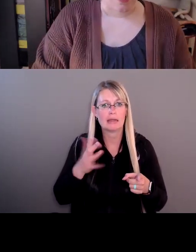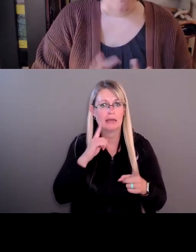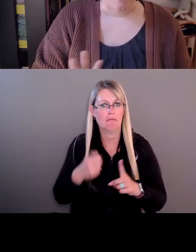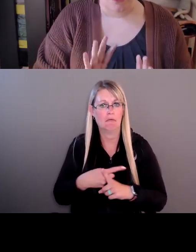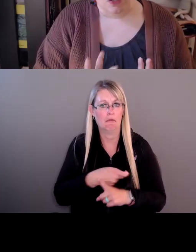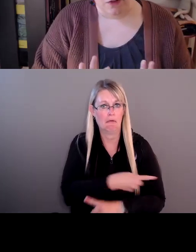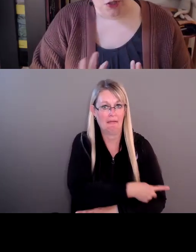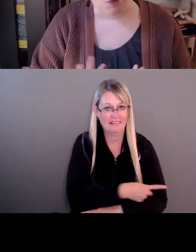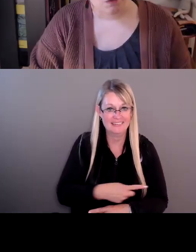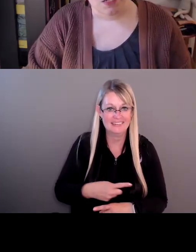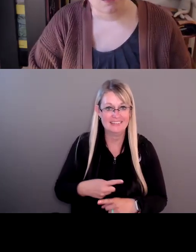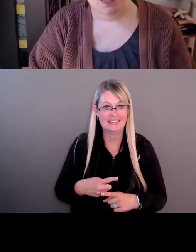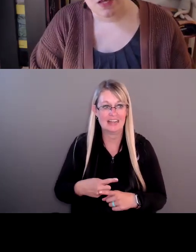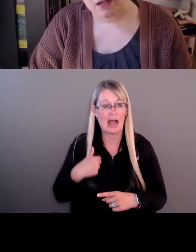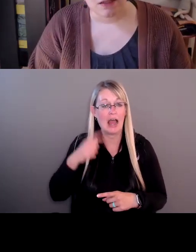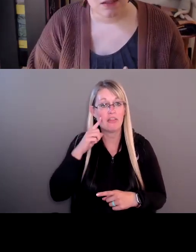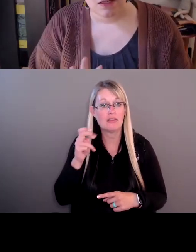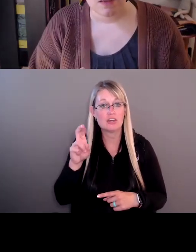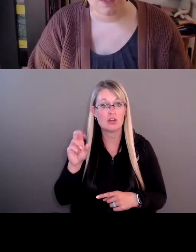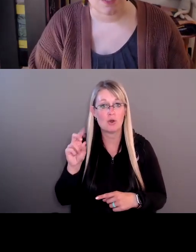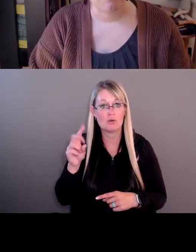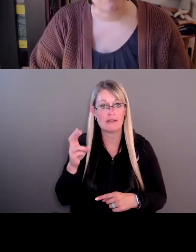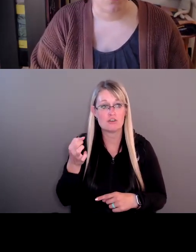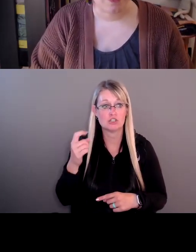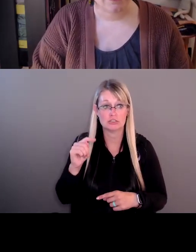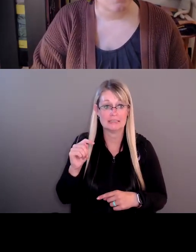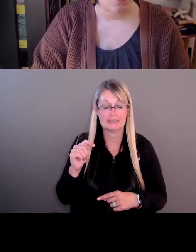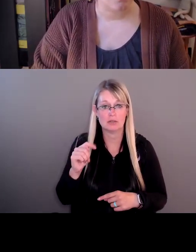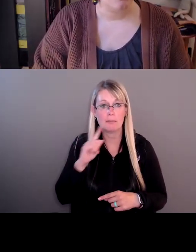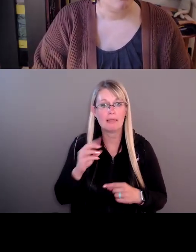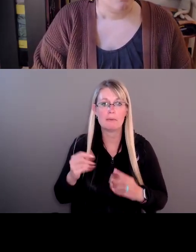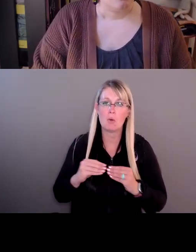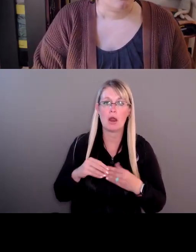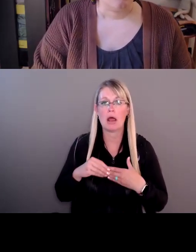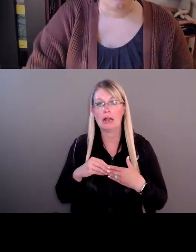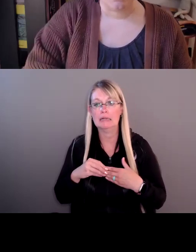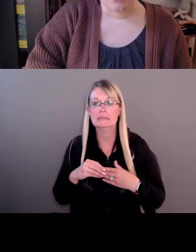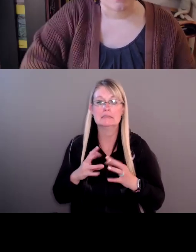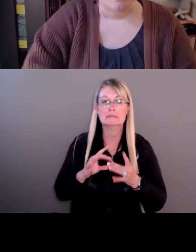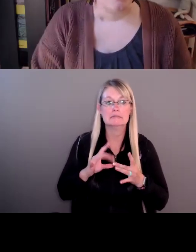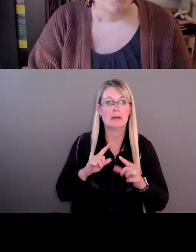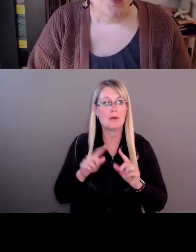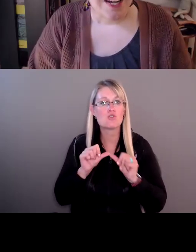I thought the neurodivergence part was going to be the weekly S1, and chronic illness, so chronic